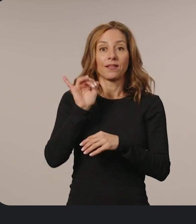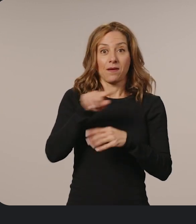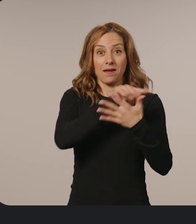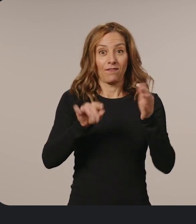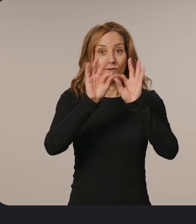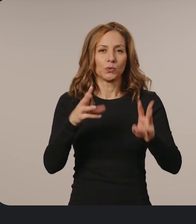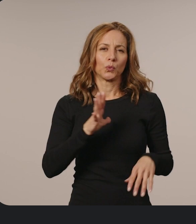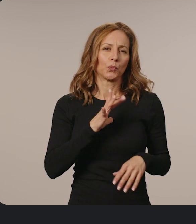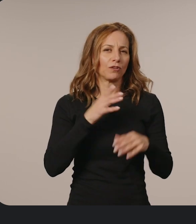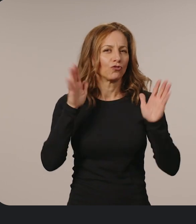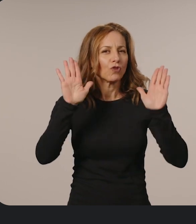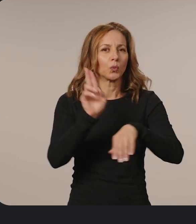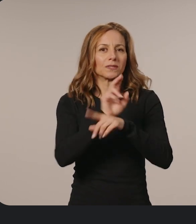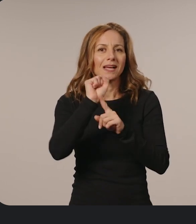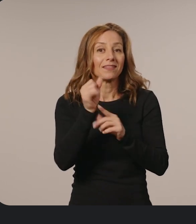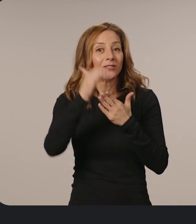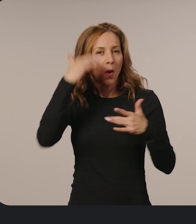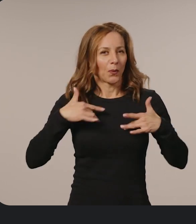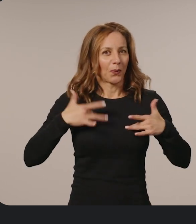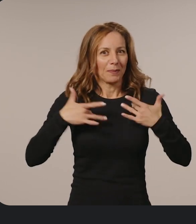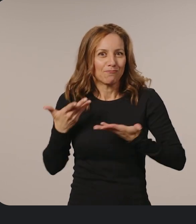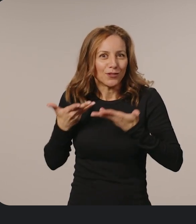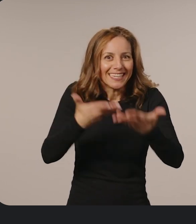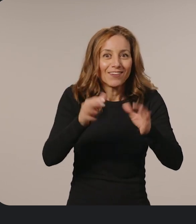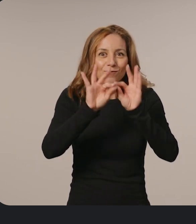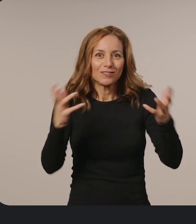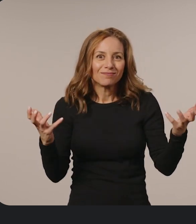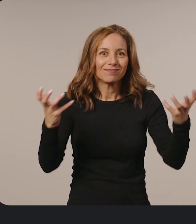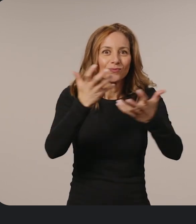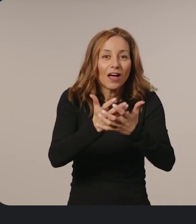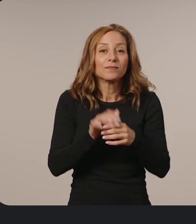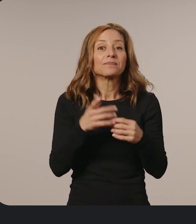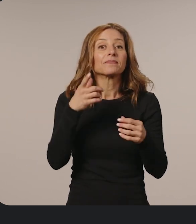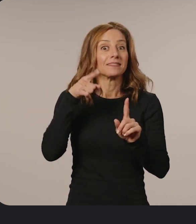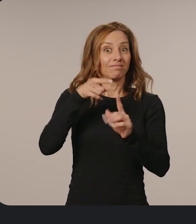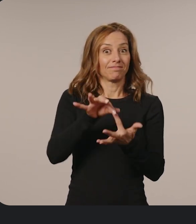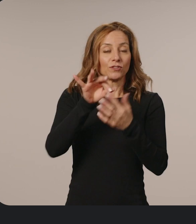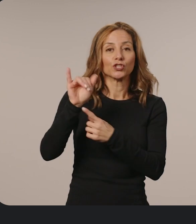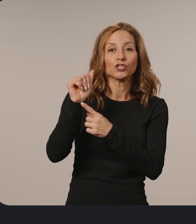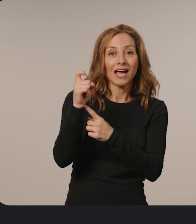All of these frameworks have great use cases, which is why we are excited to bring these frameworks together.